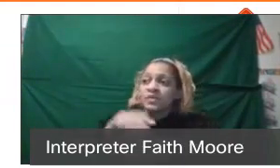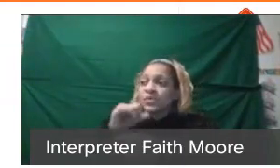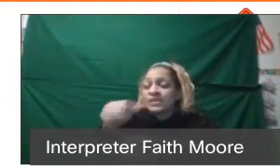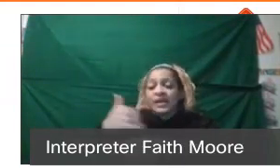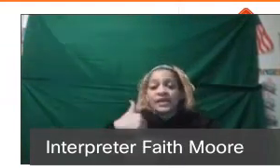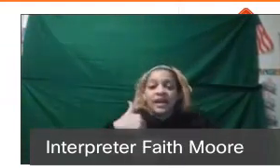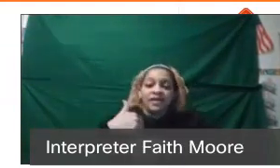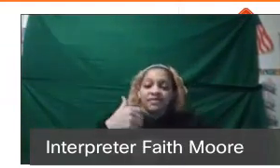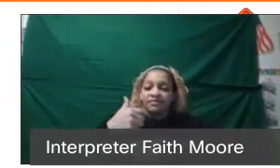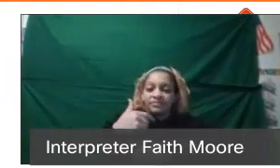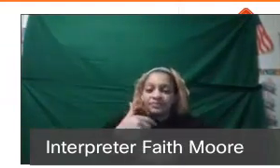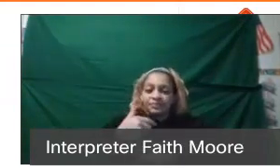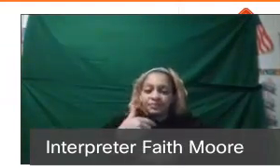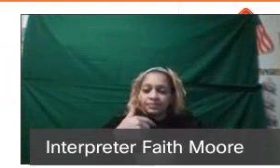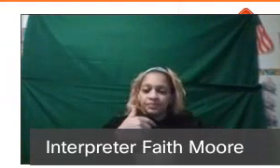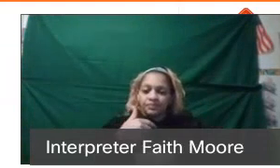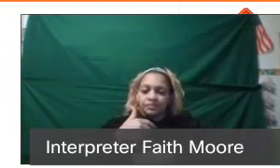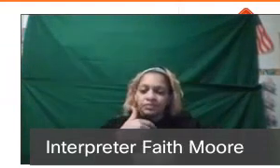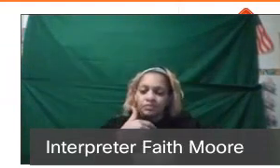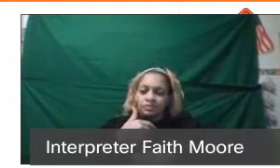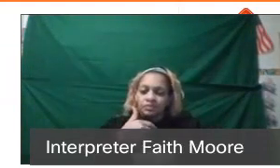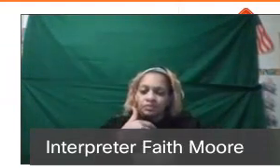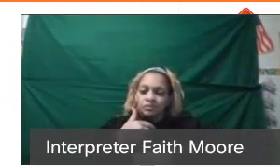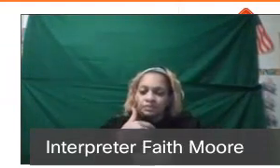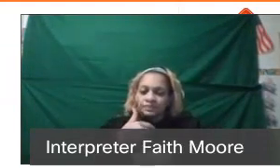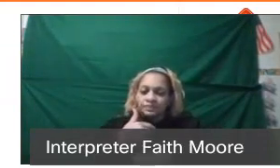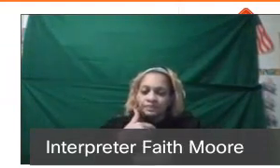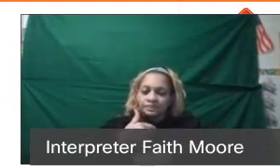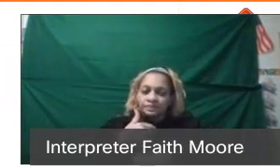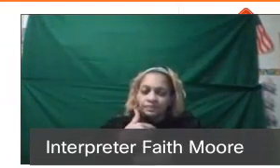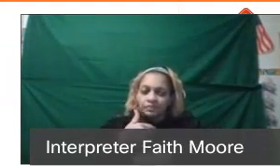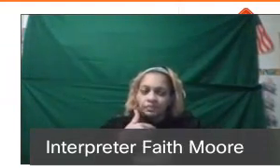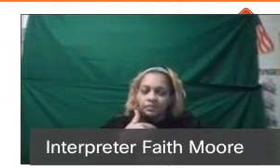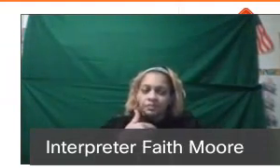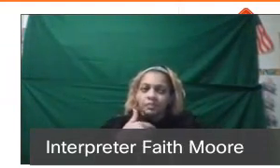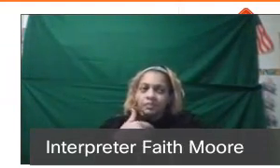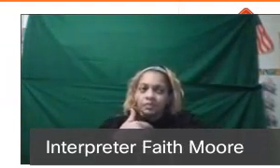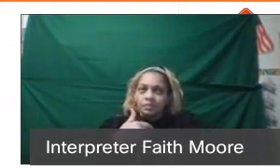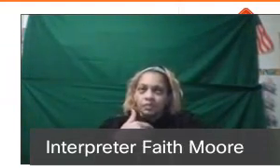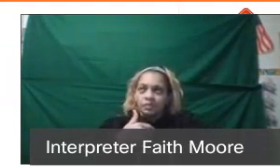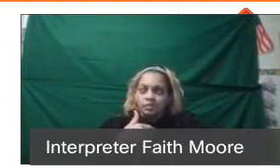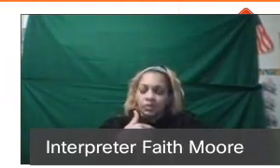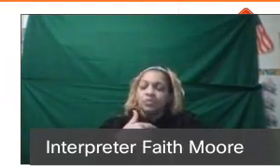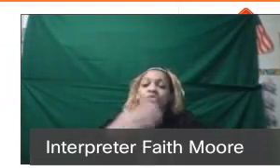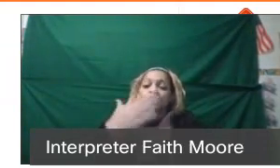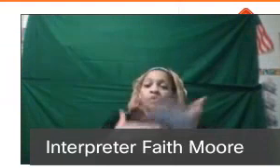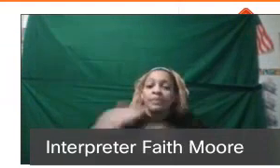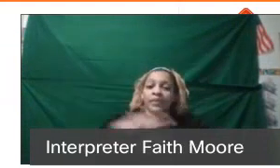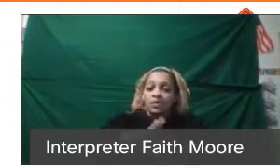To a light the trail, we propose special lighting just.